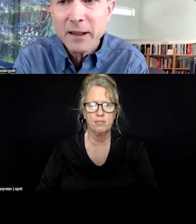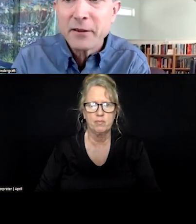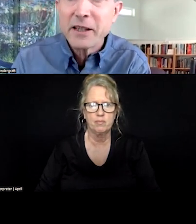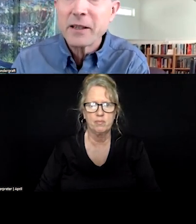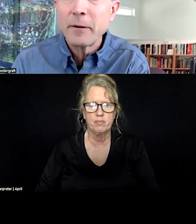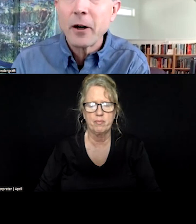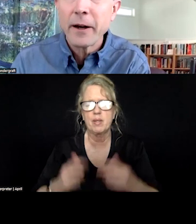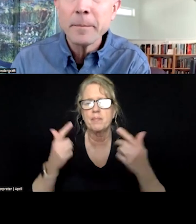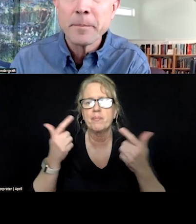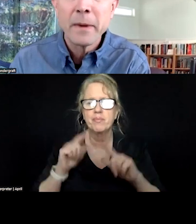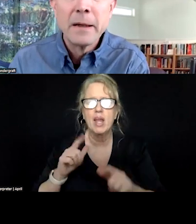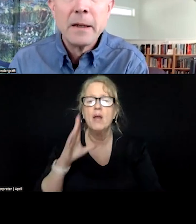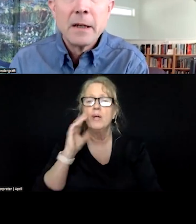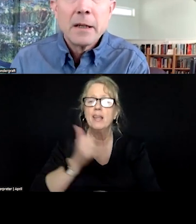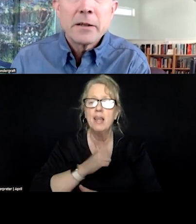WOULD LOVE TO SEE YOU THERE.